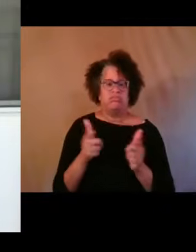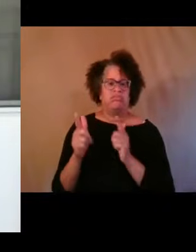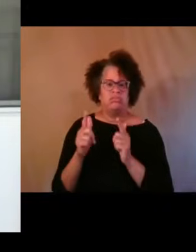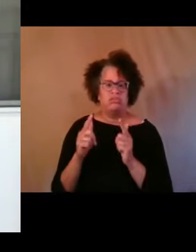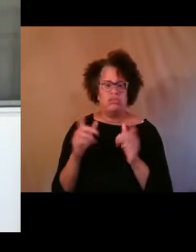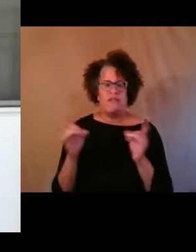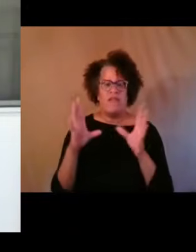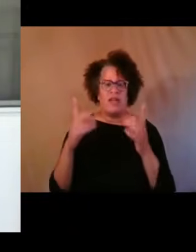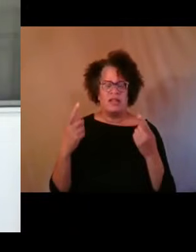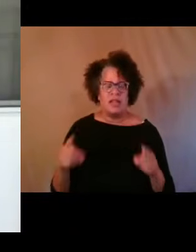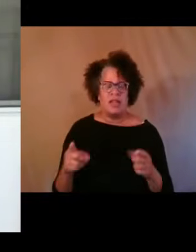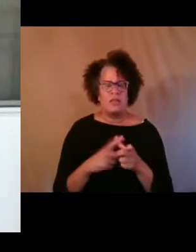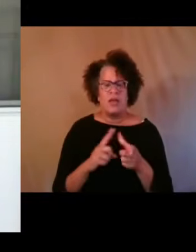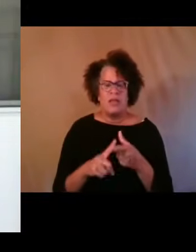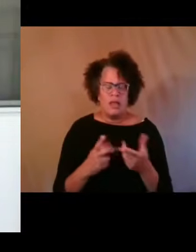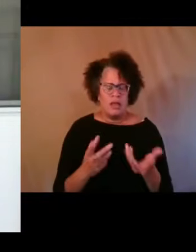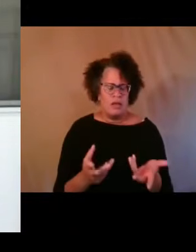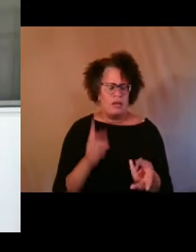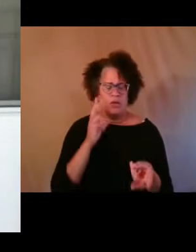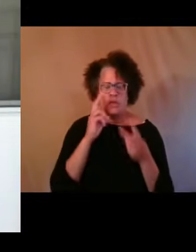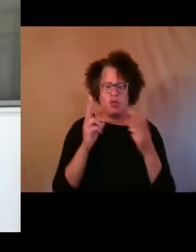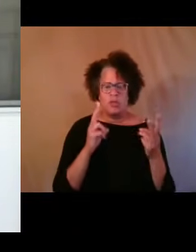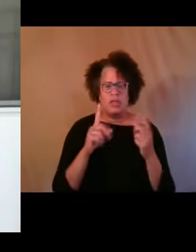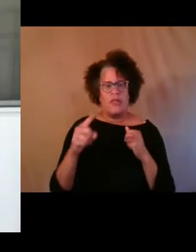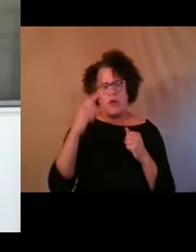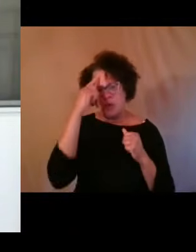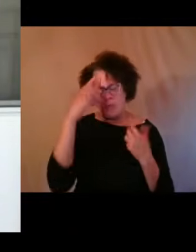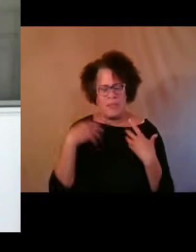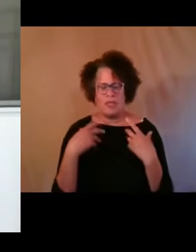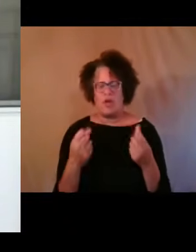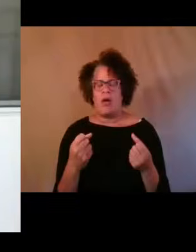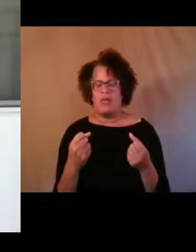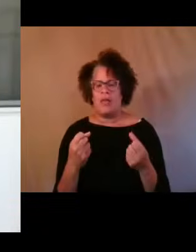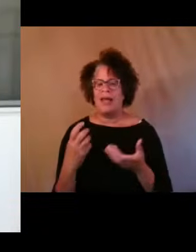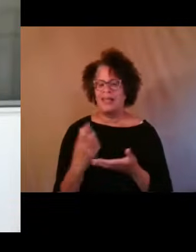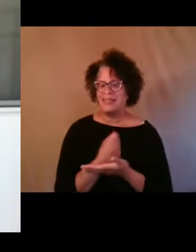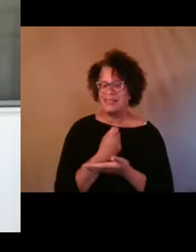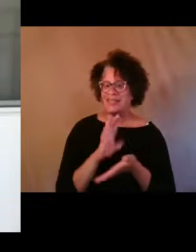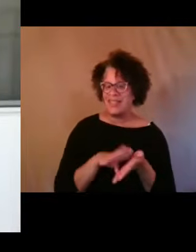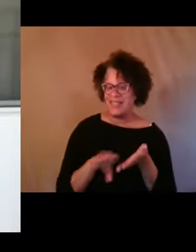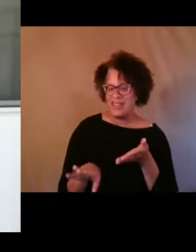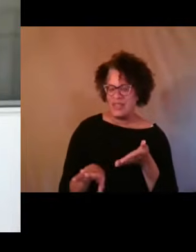you always see that mental health being used as an excuse as a reason.